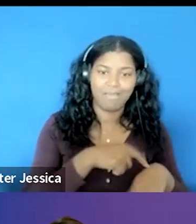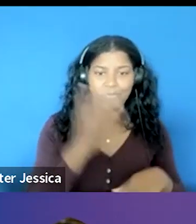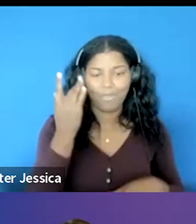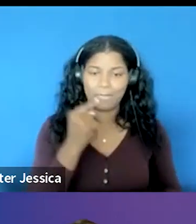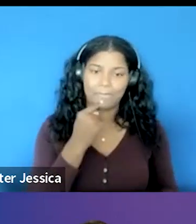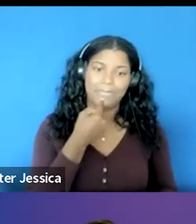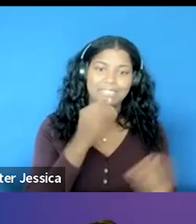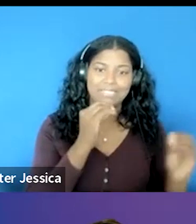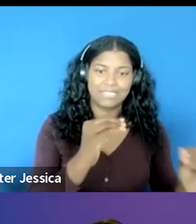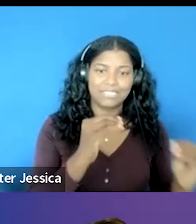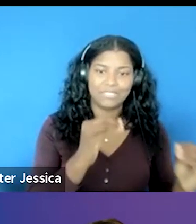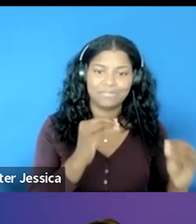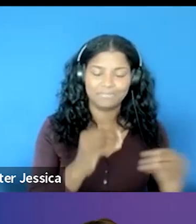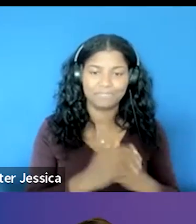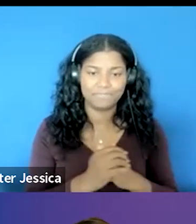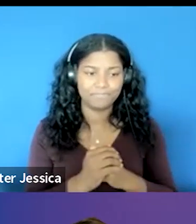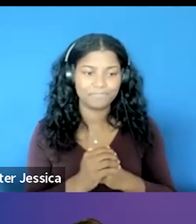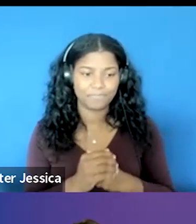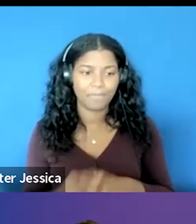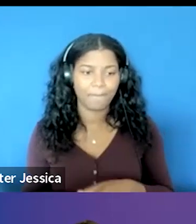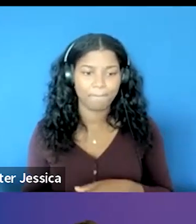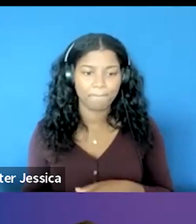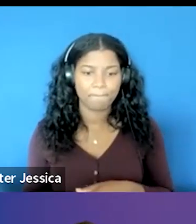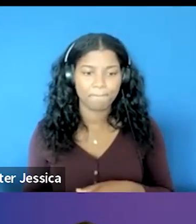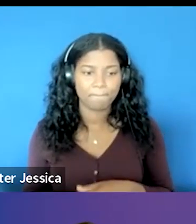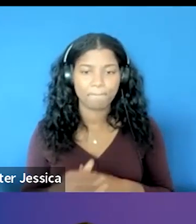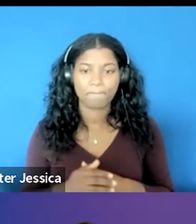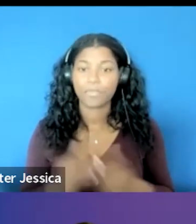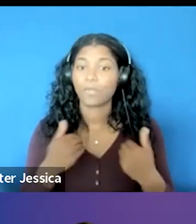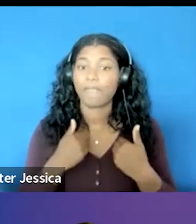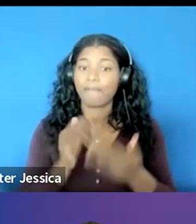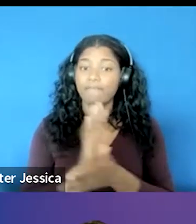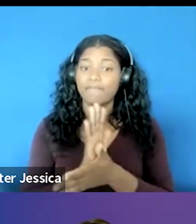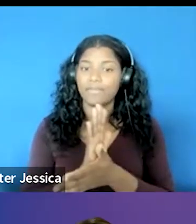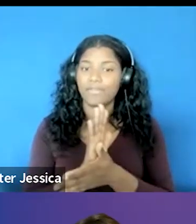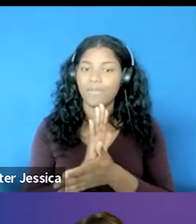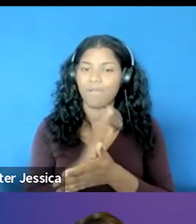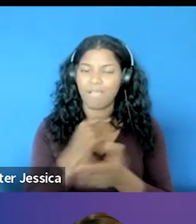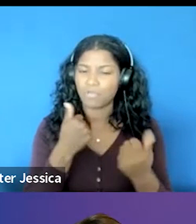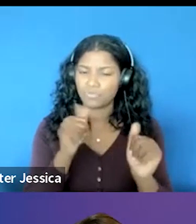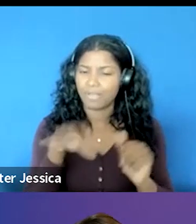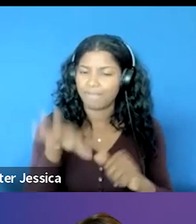at a field station, so it's really fun for me. And we have a video in there I'll try to find it and put it in the